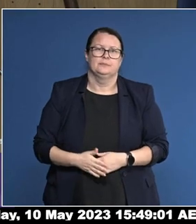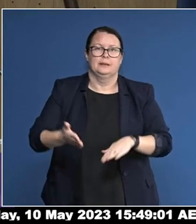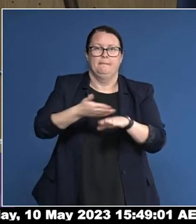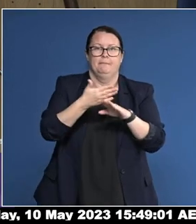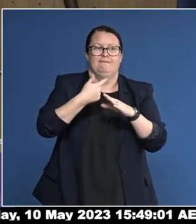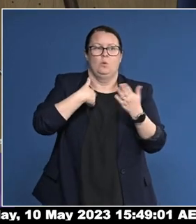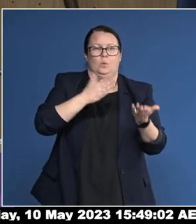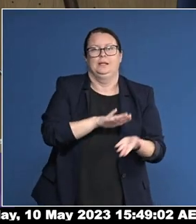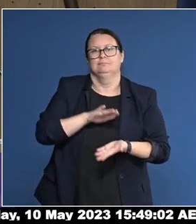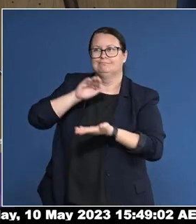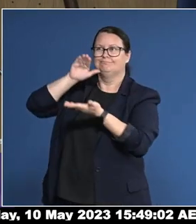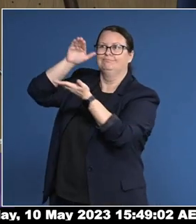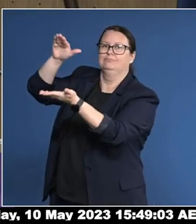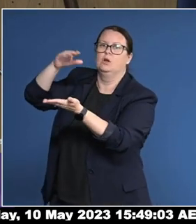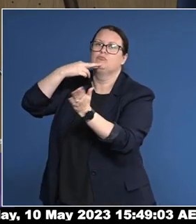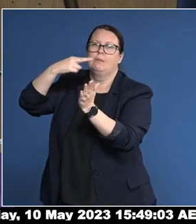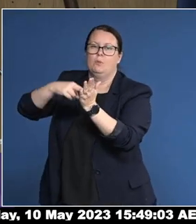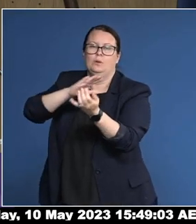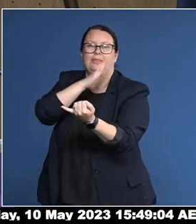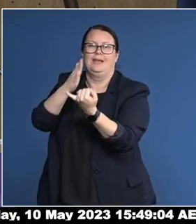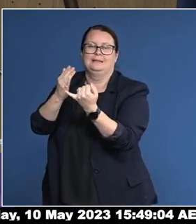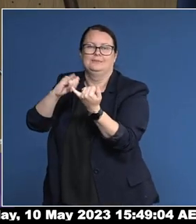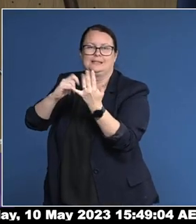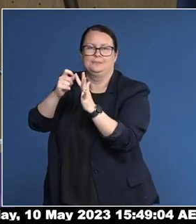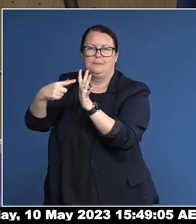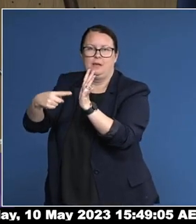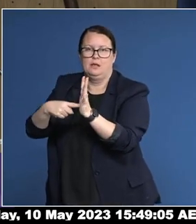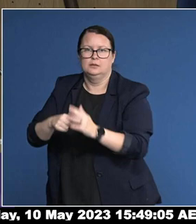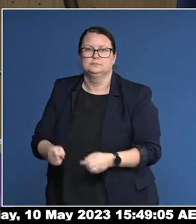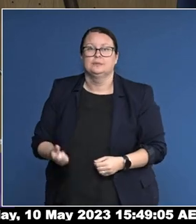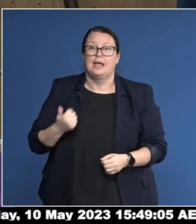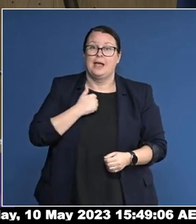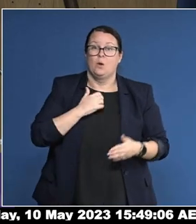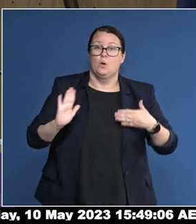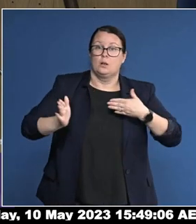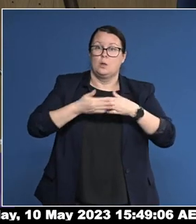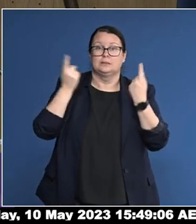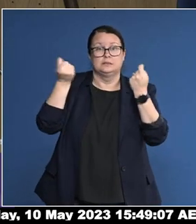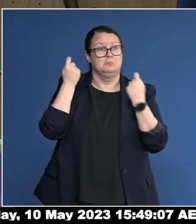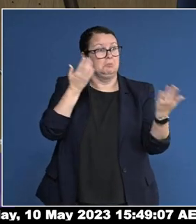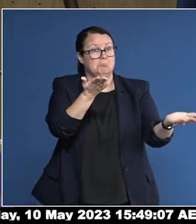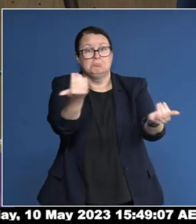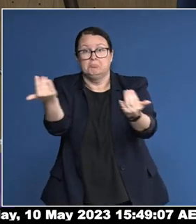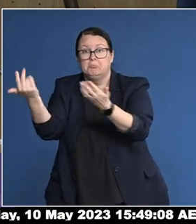final report at the end of September. This closing ceremony will be open to the public, who are encouraged to attend.